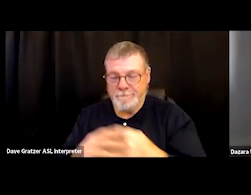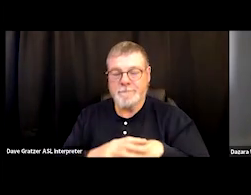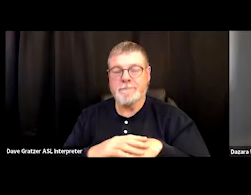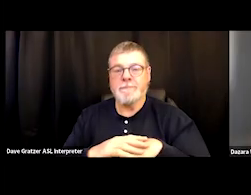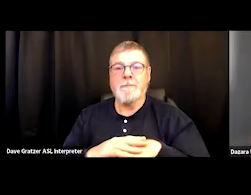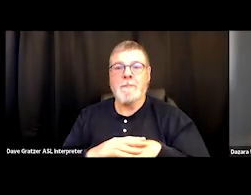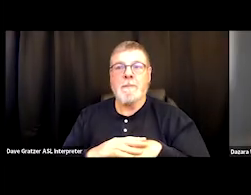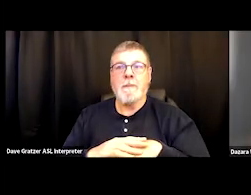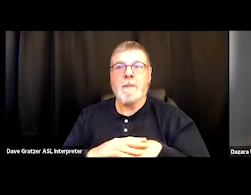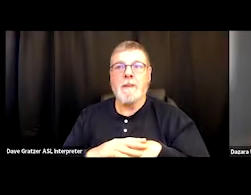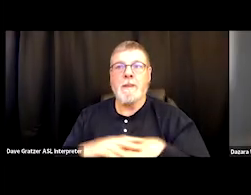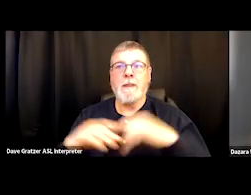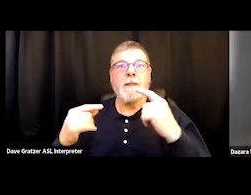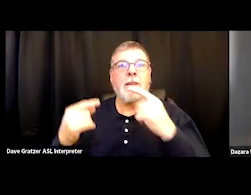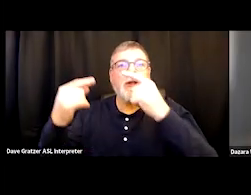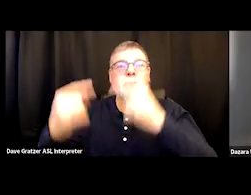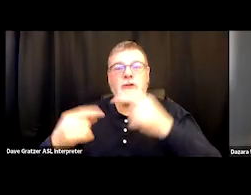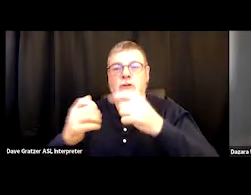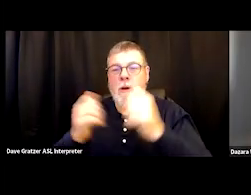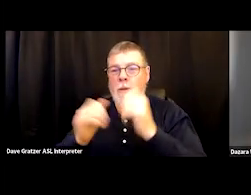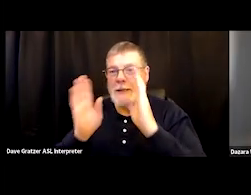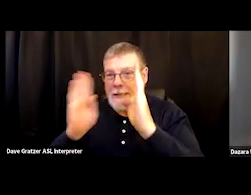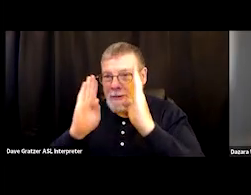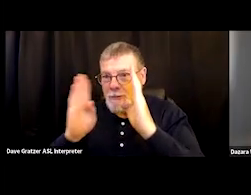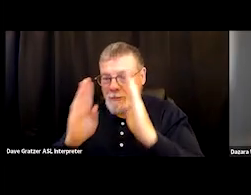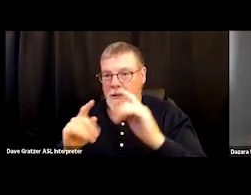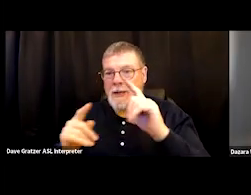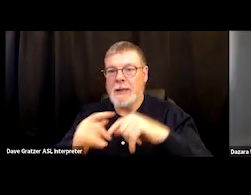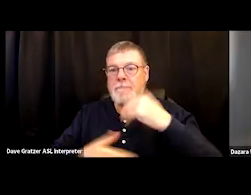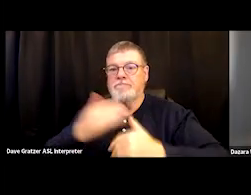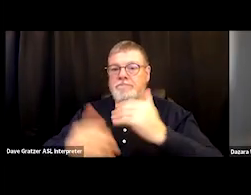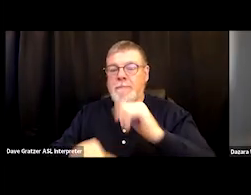Her struggle with concentration, persistence, and maintaining pace at her work stations,